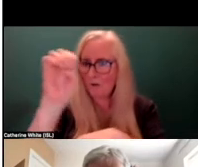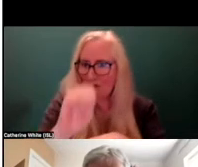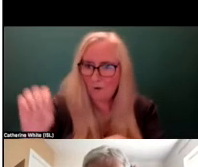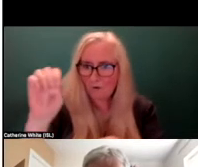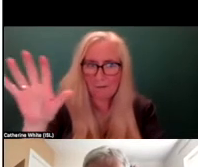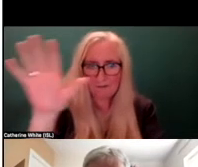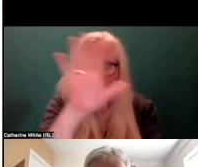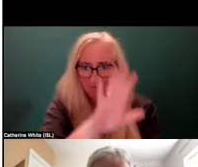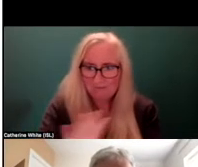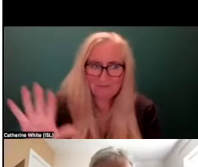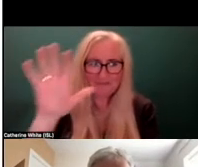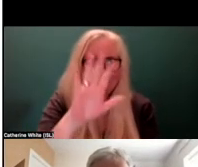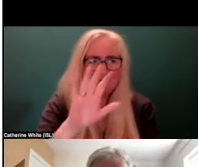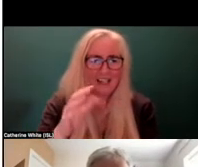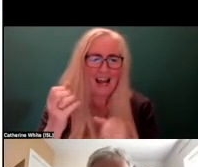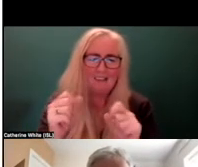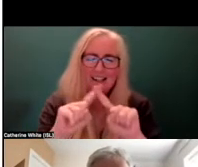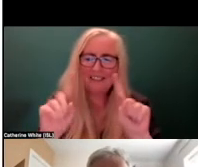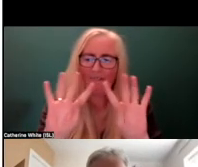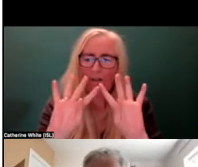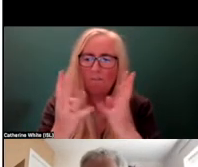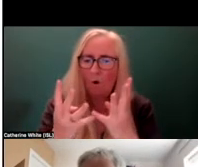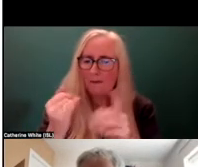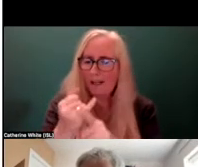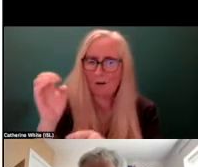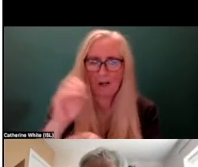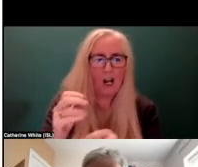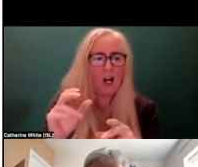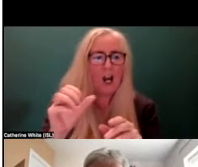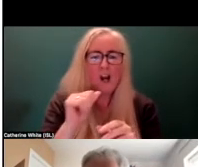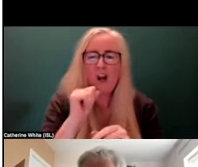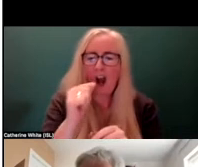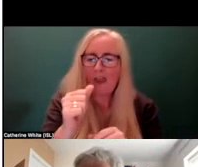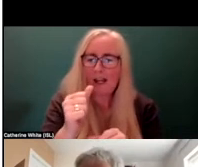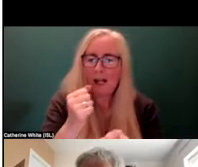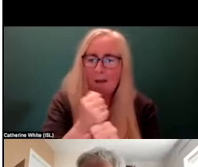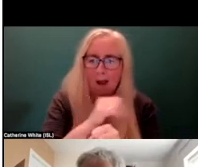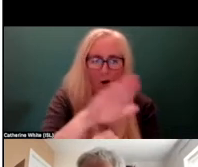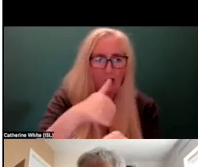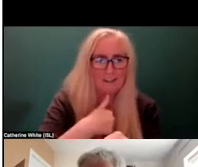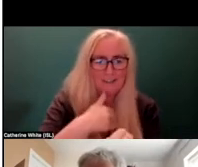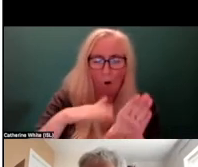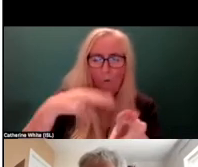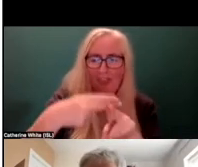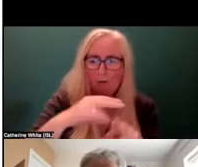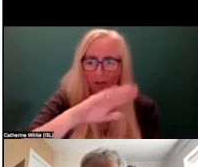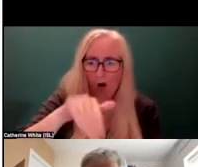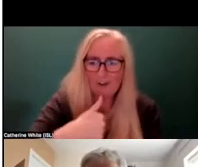older people in the forums and across Europe is, nothing for us without us.